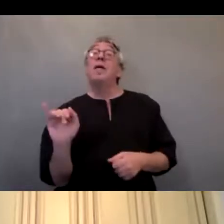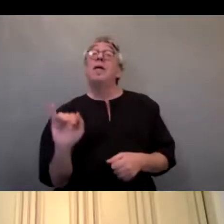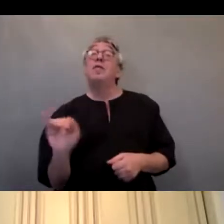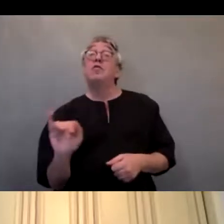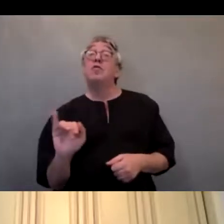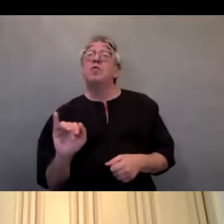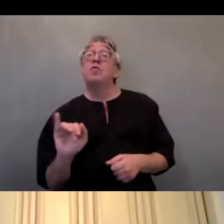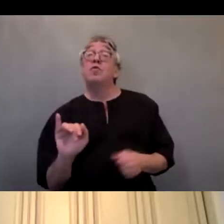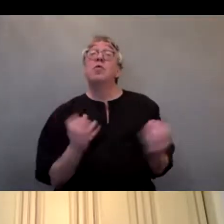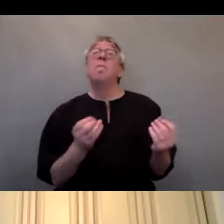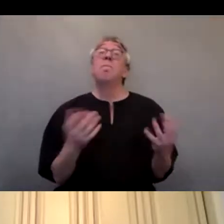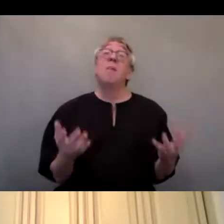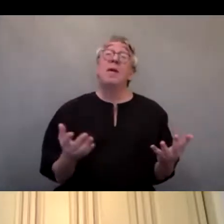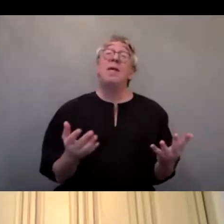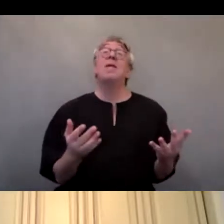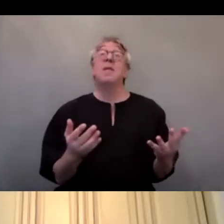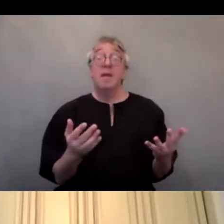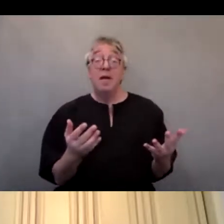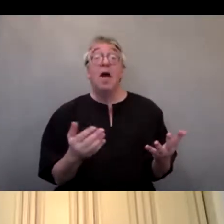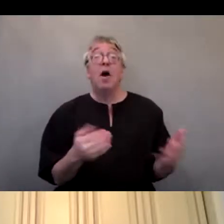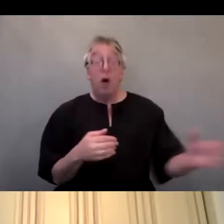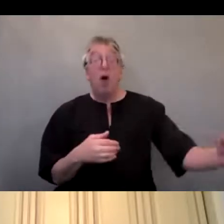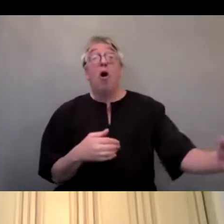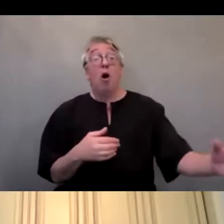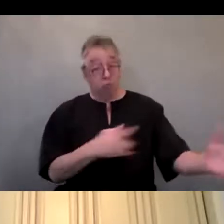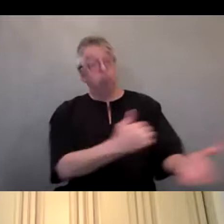U.S., most private insurance do cover cochlear